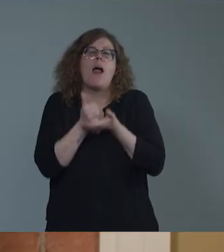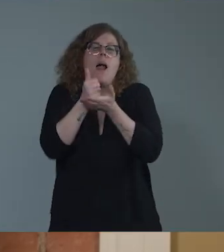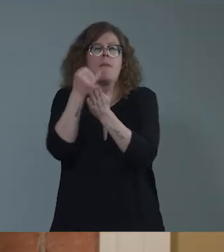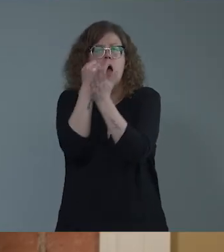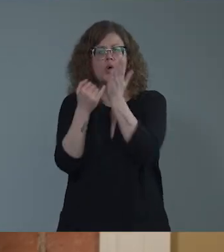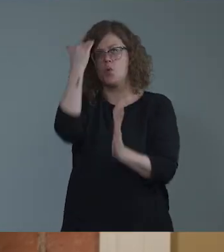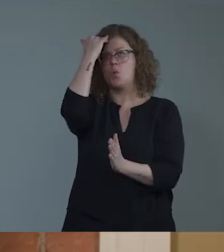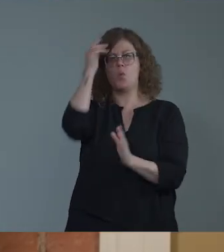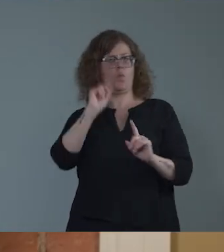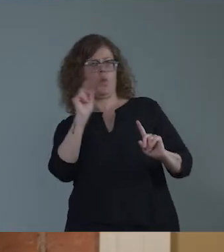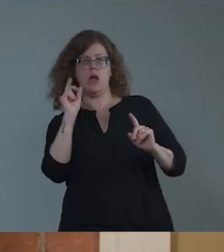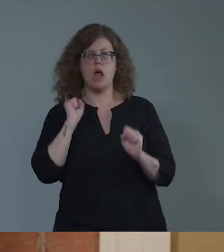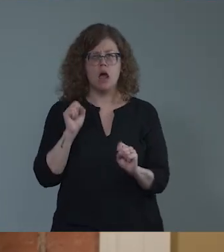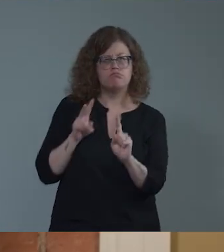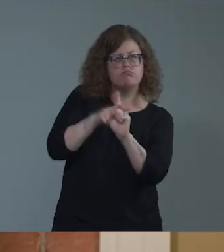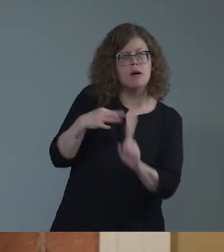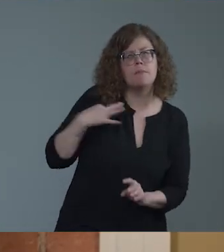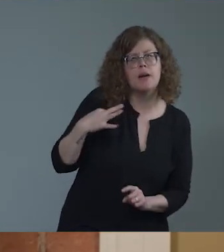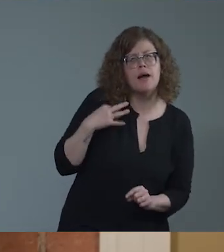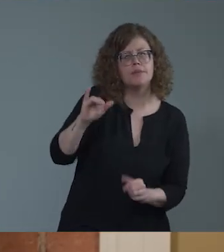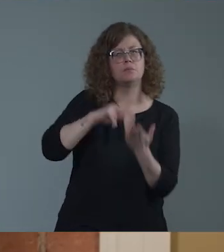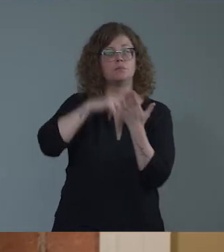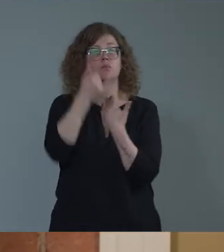All of those things are also going to help the artist know